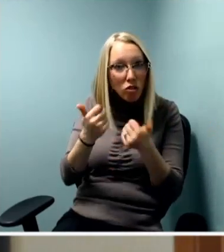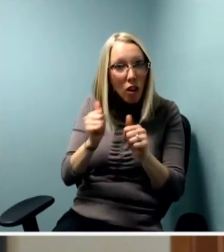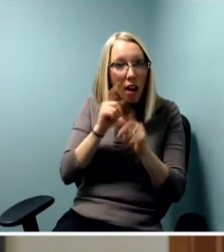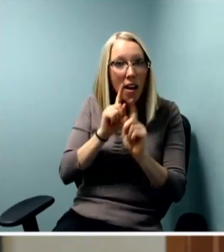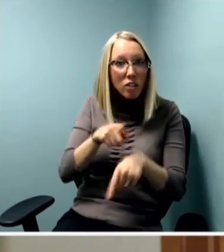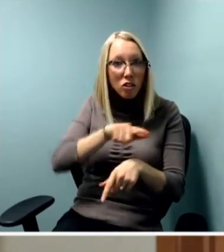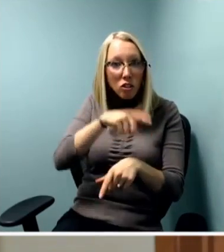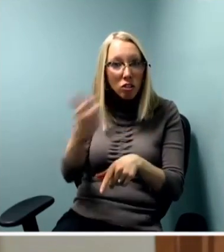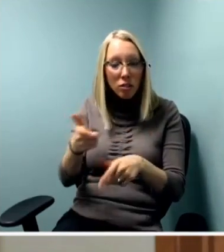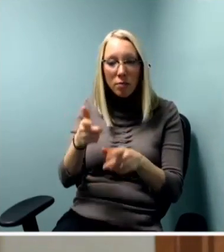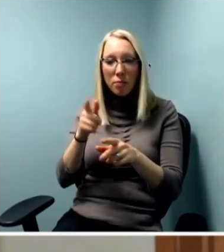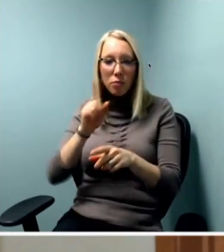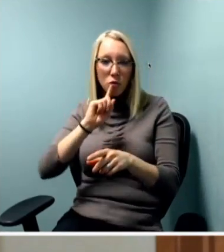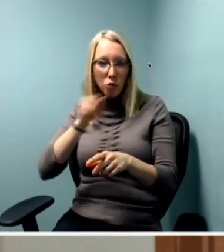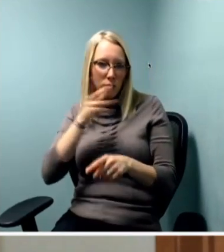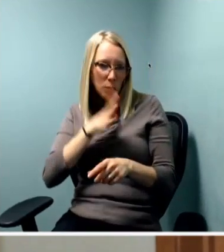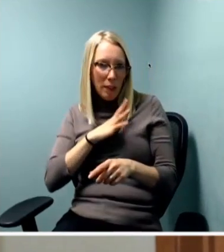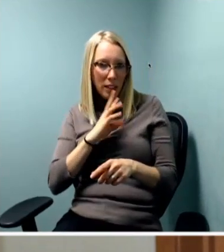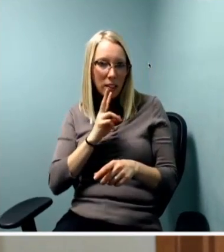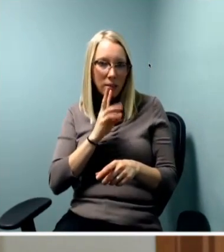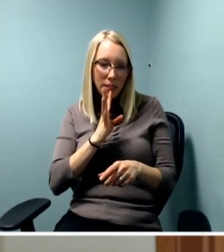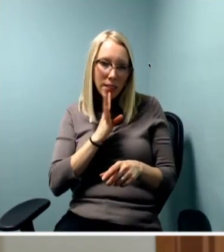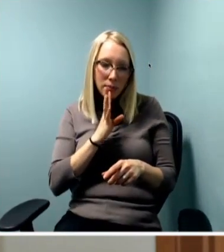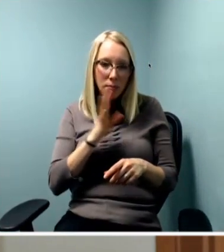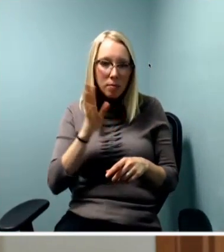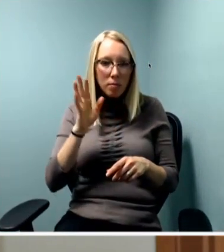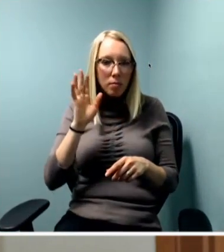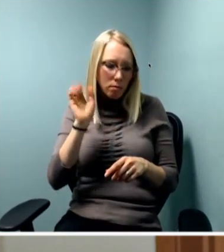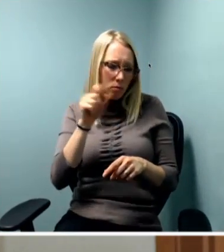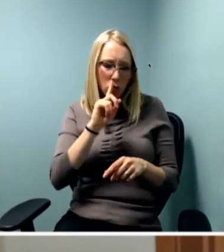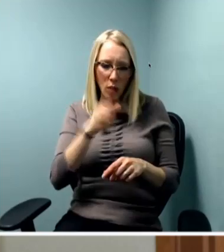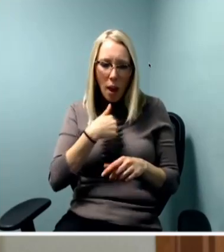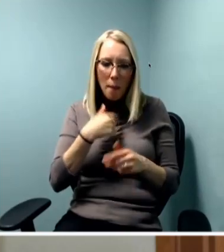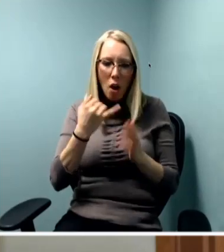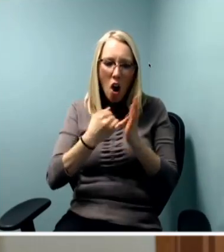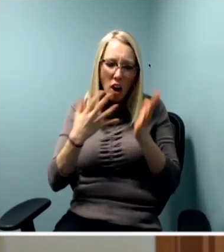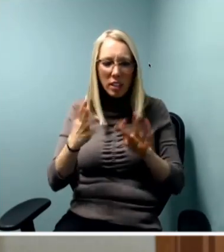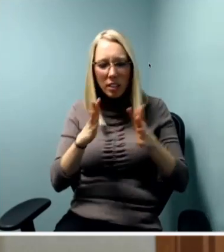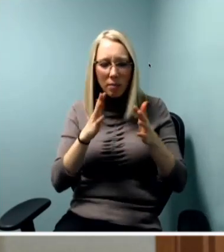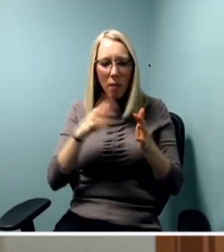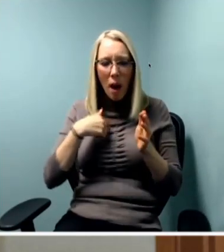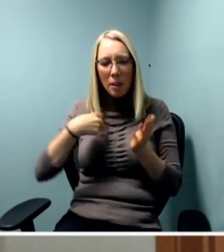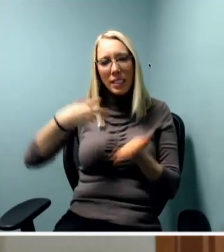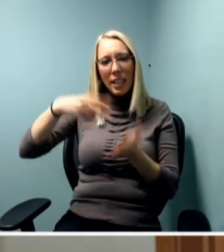You know, I'm an artist-- well, not an artist-- I'm a dancer totally by accident, really.